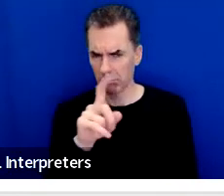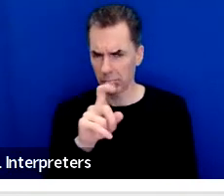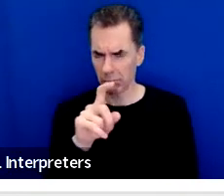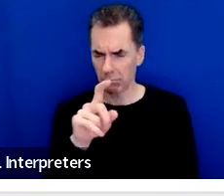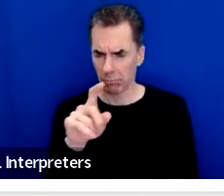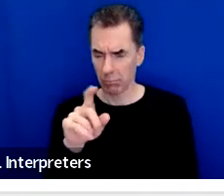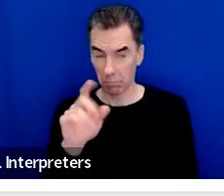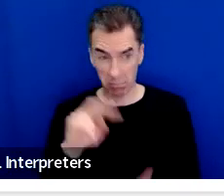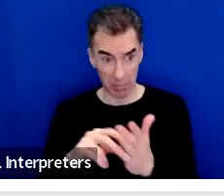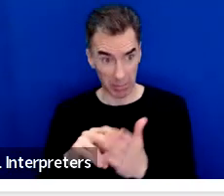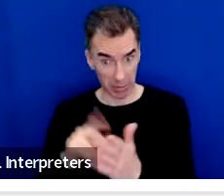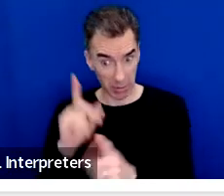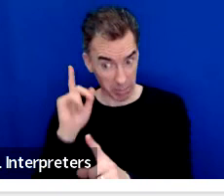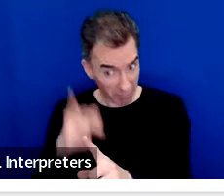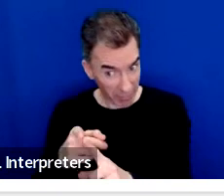Does that mean there has to be some sort of